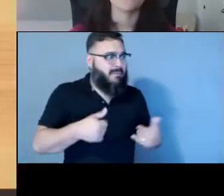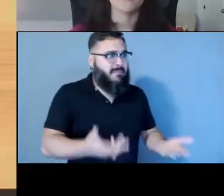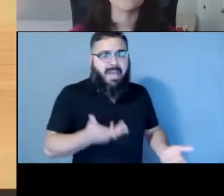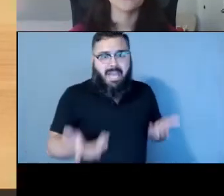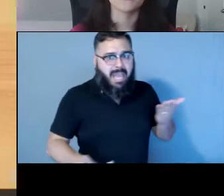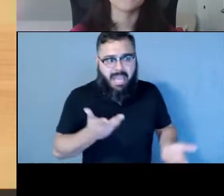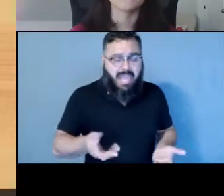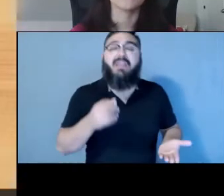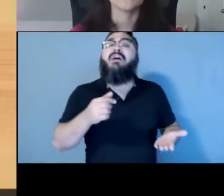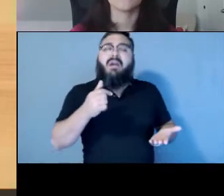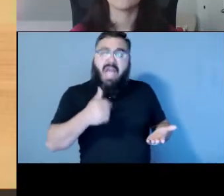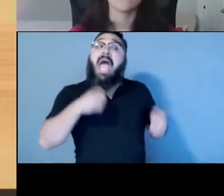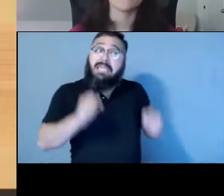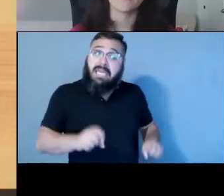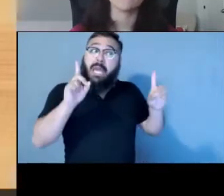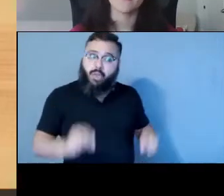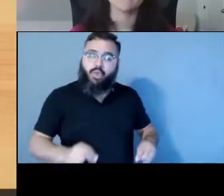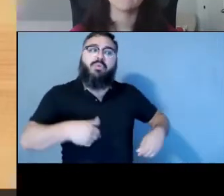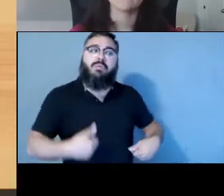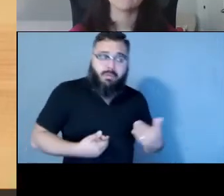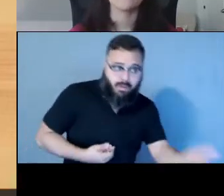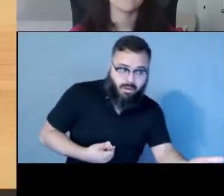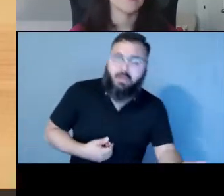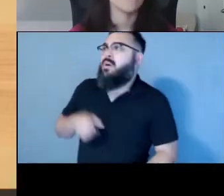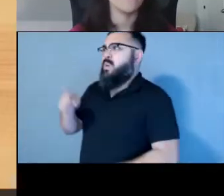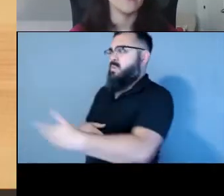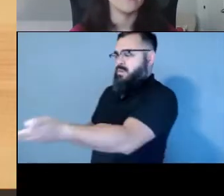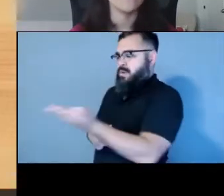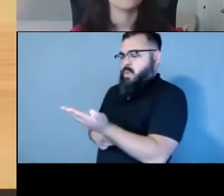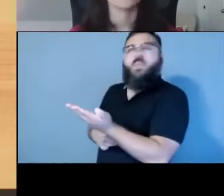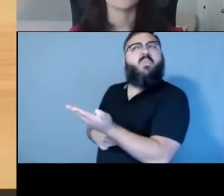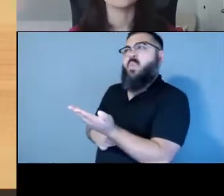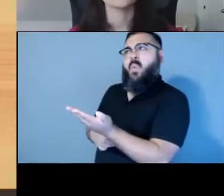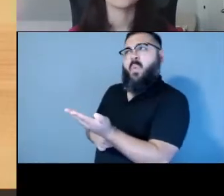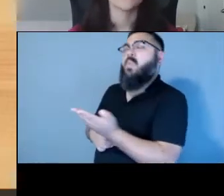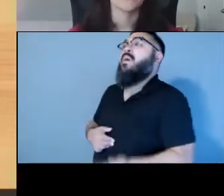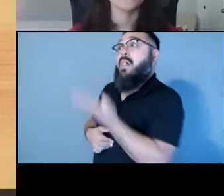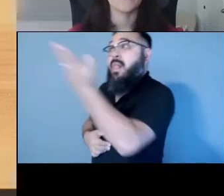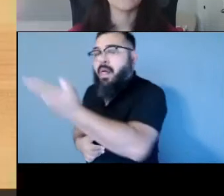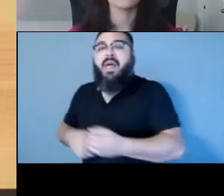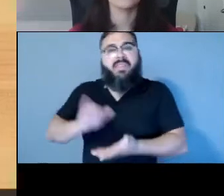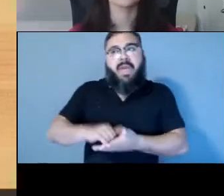with another suggestion saying okay, well, not that, but how about this? And so they should kinda go back and forth